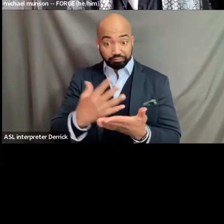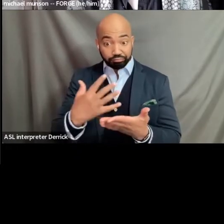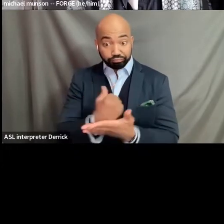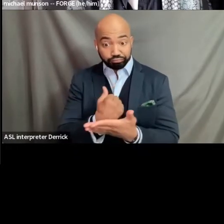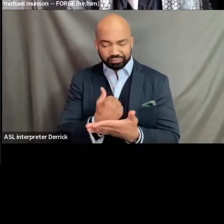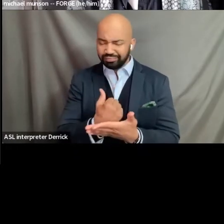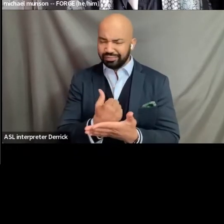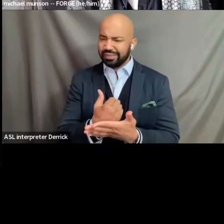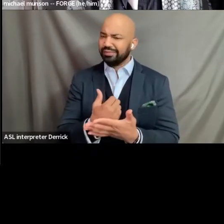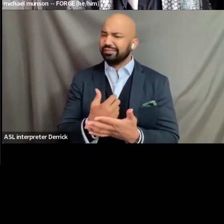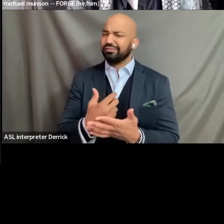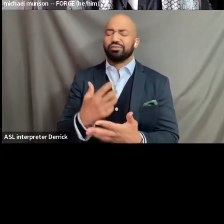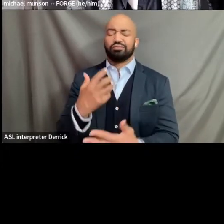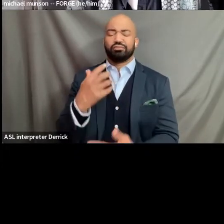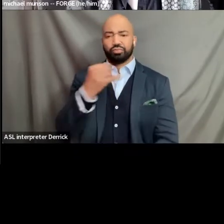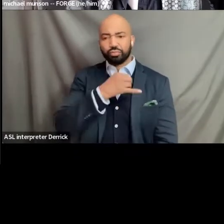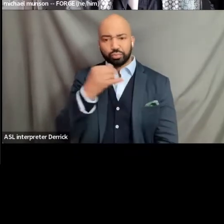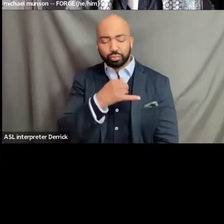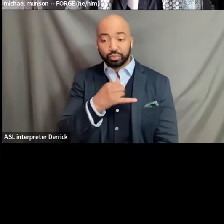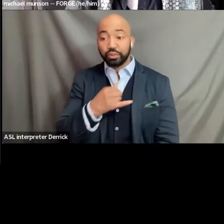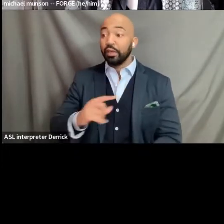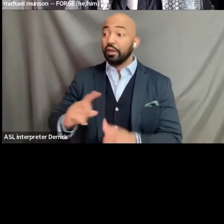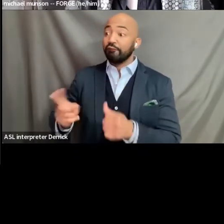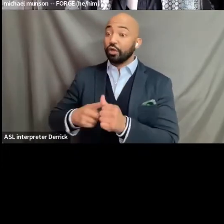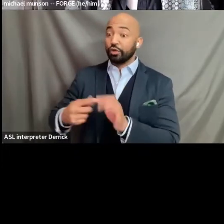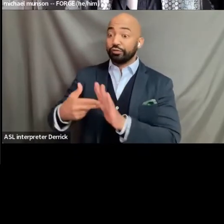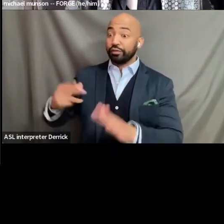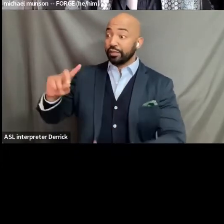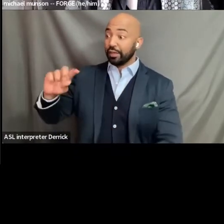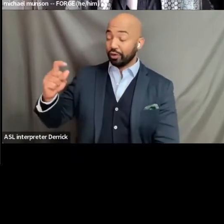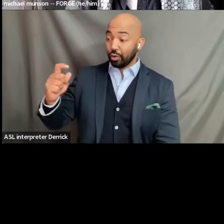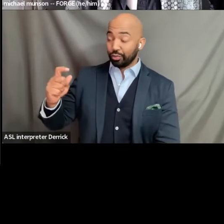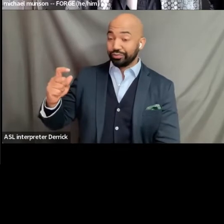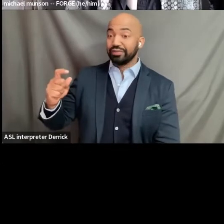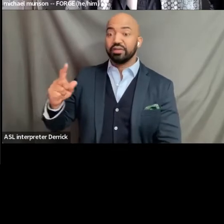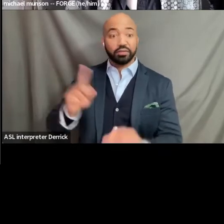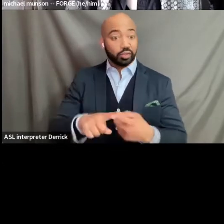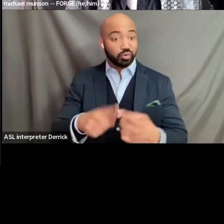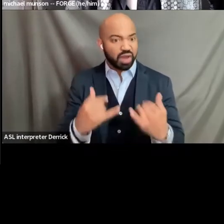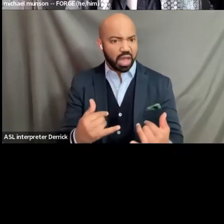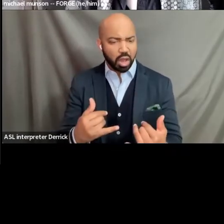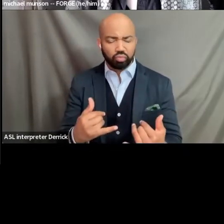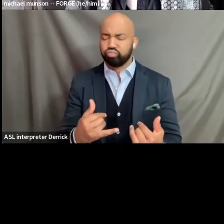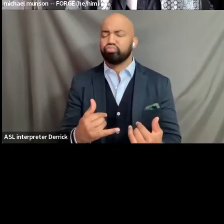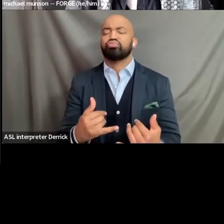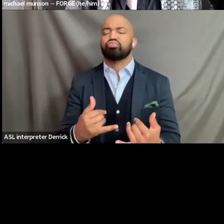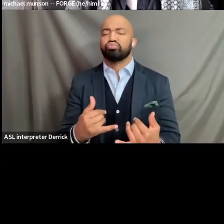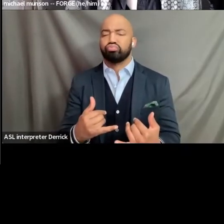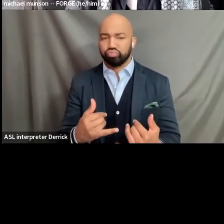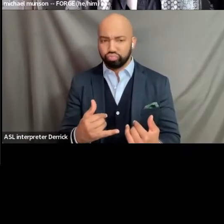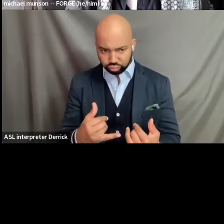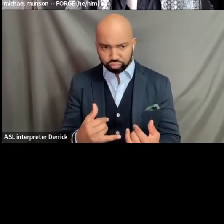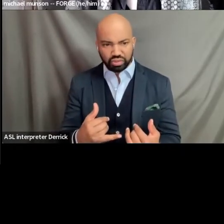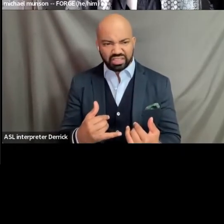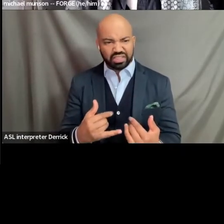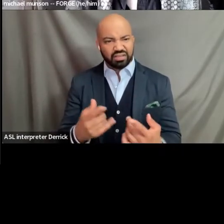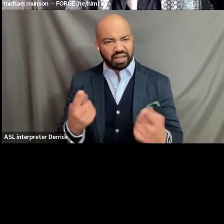From when I have first found out I had HIV up until now, you know I've been back and forth with treatment